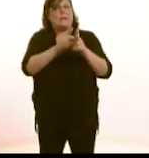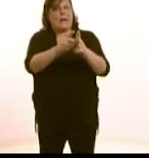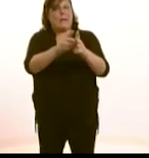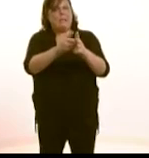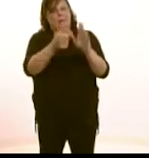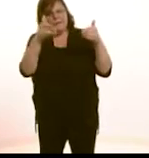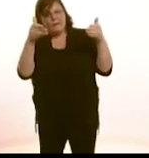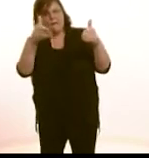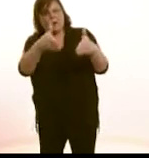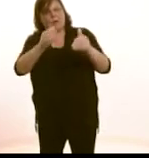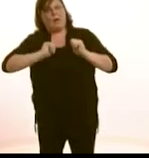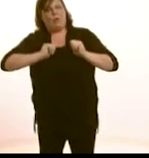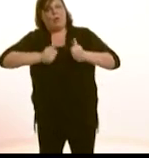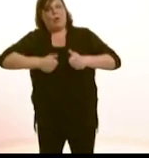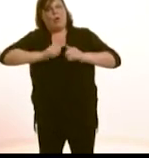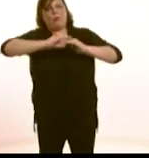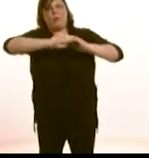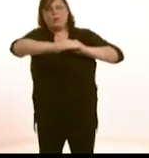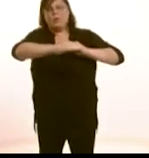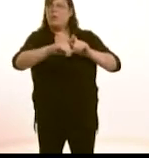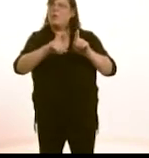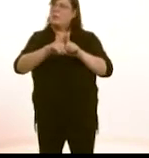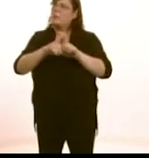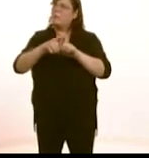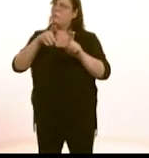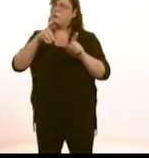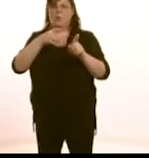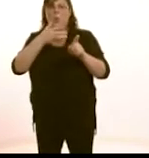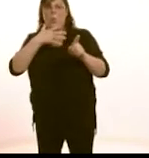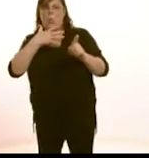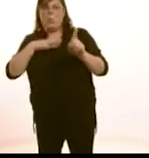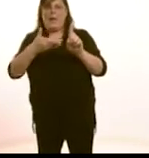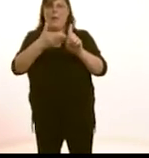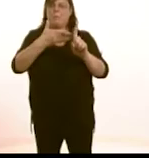Within that context, isnít it also true that producing food that is nutritious, healthy,